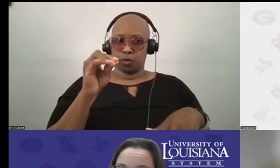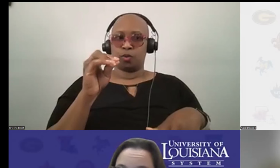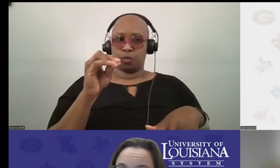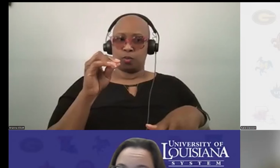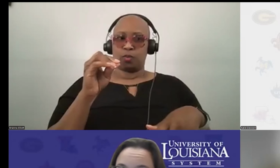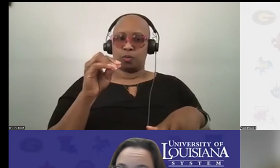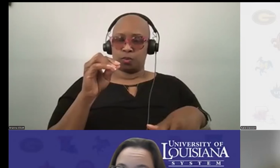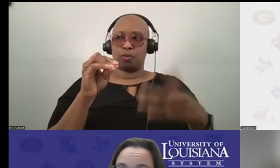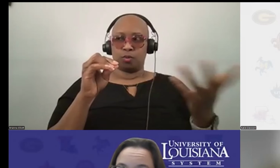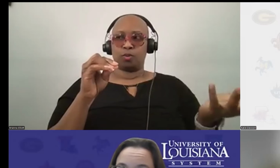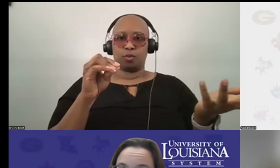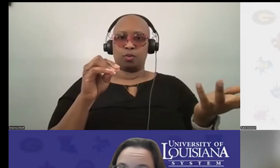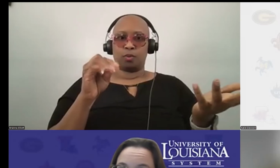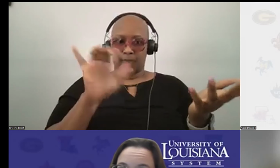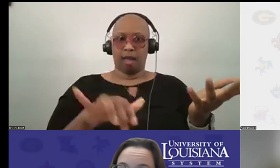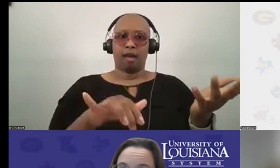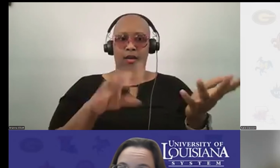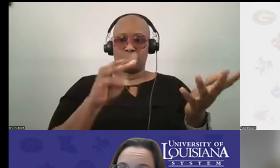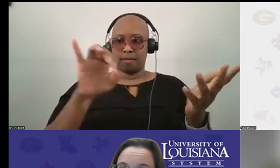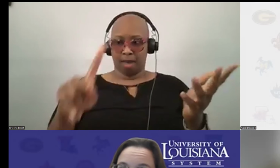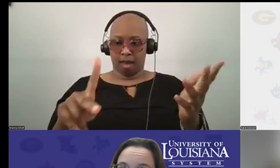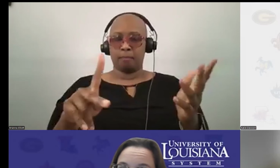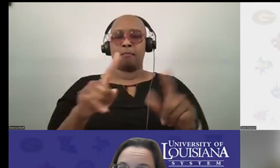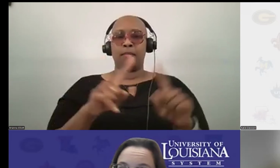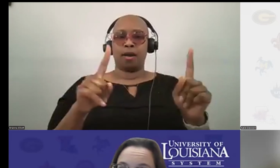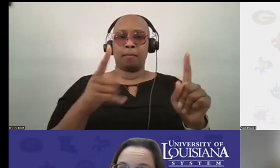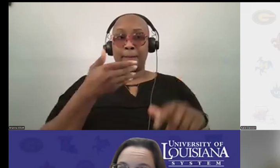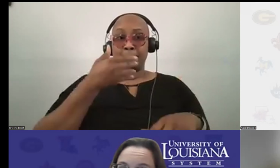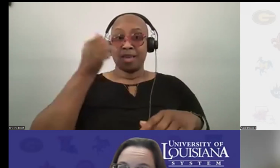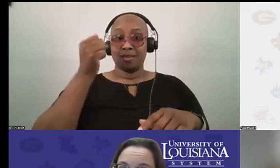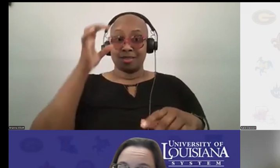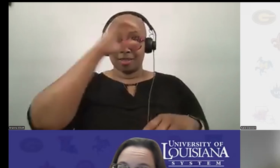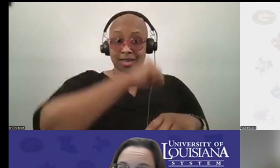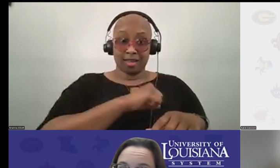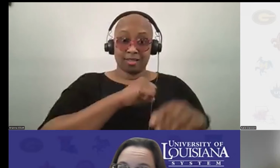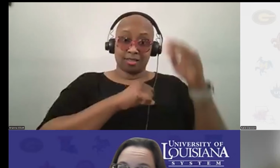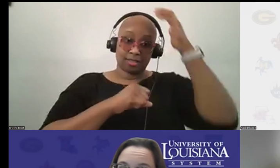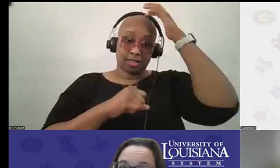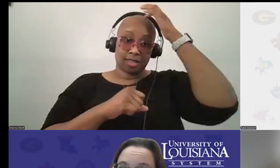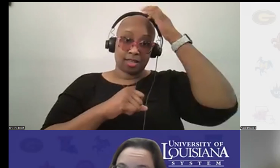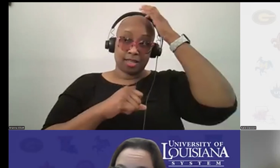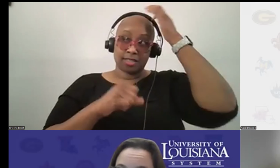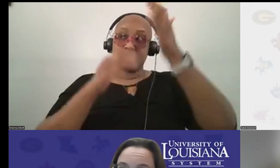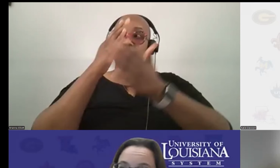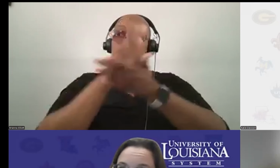but my best guess is always going to be some sort of accompanying descriptive text or trying to find